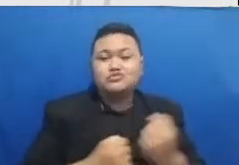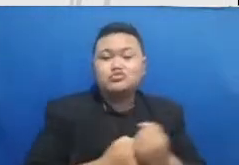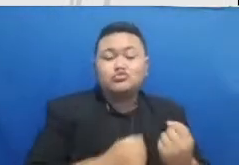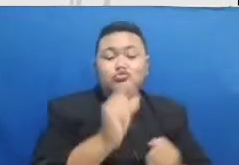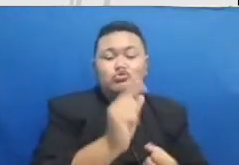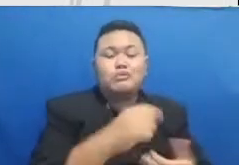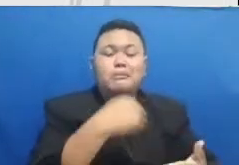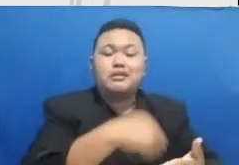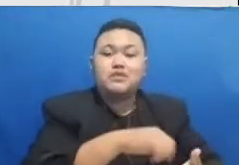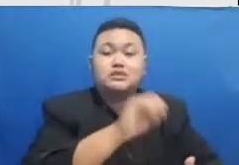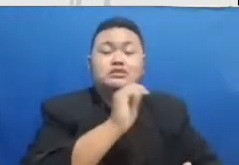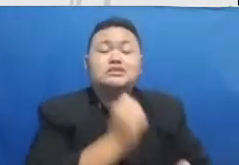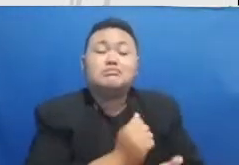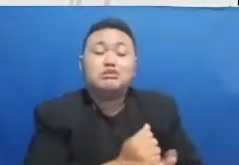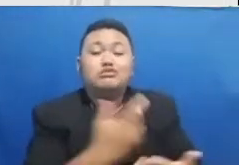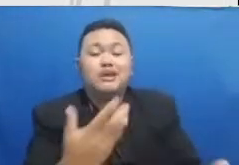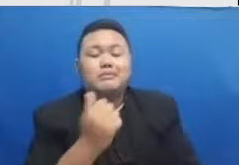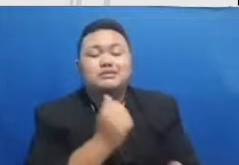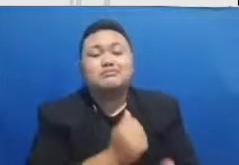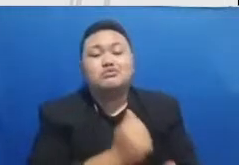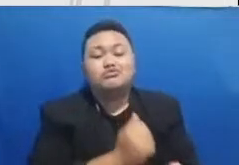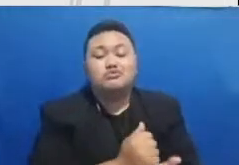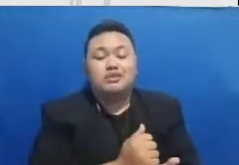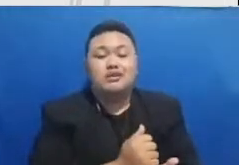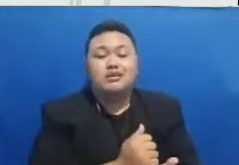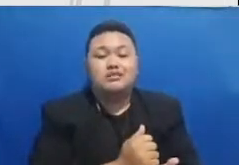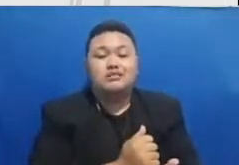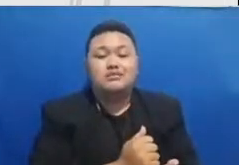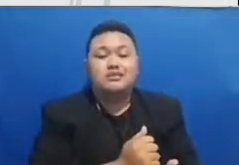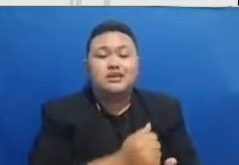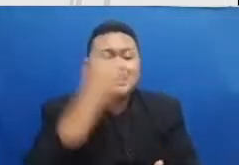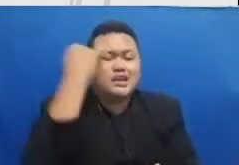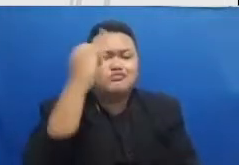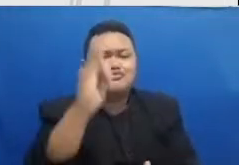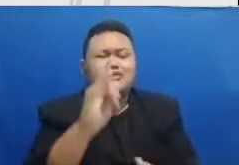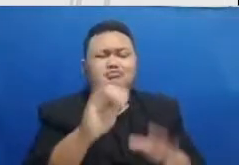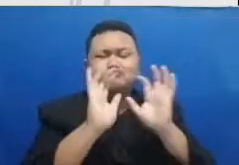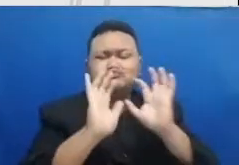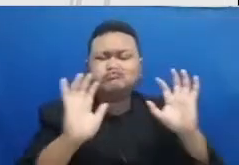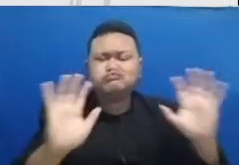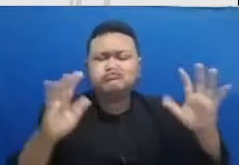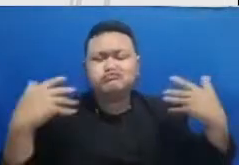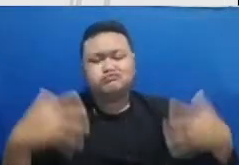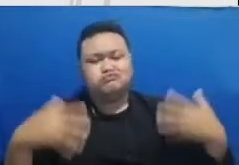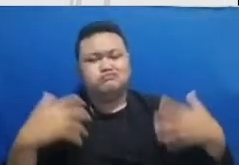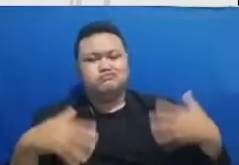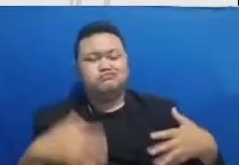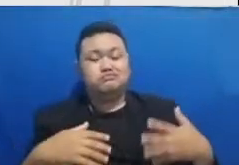be able to organize the webinar, they must learn about promotion. They are just busy